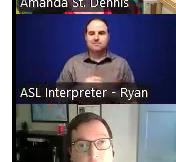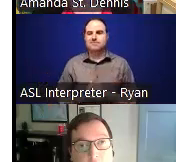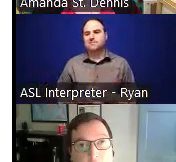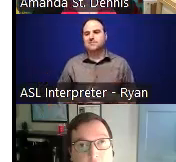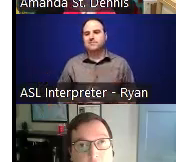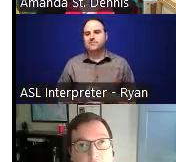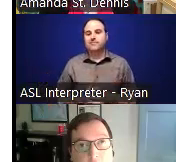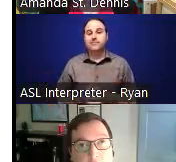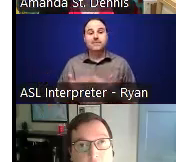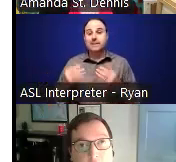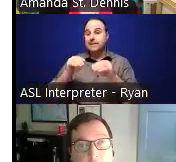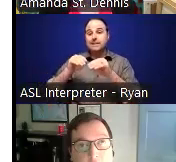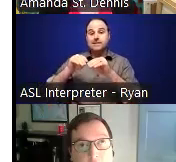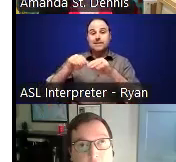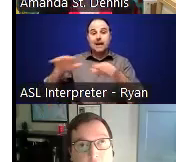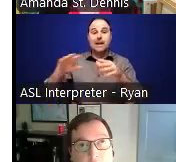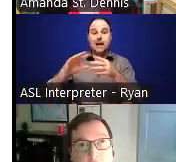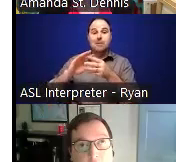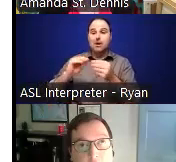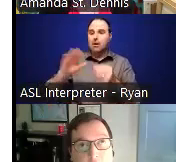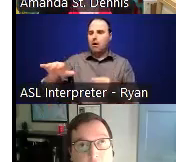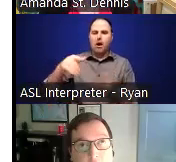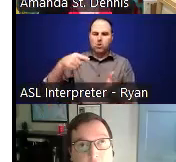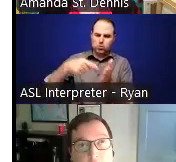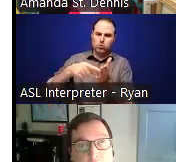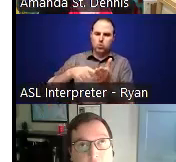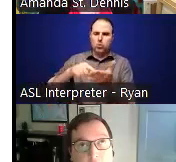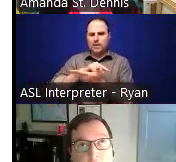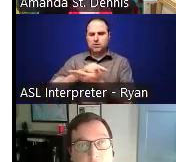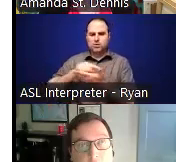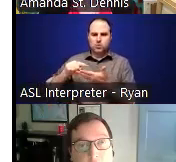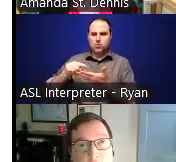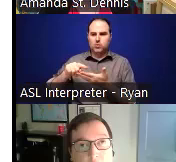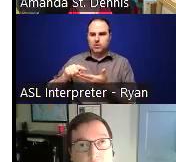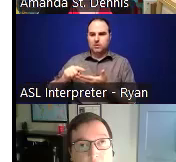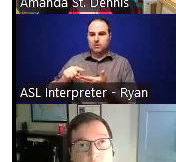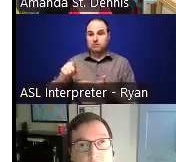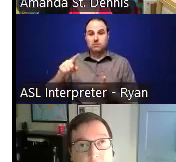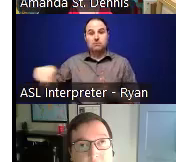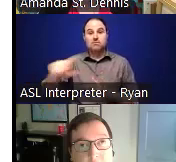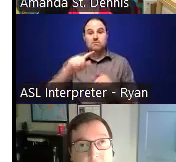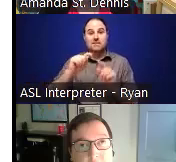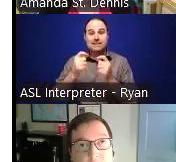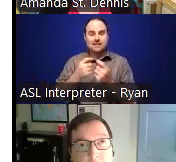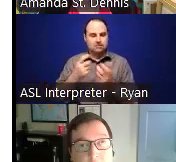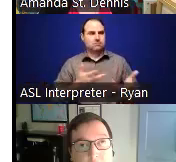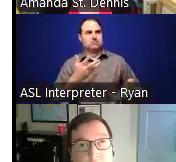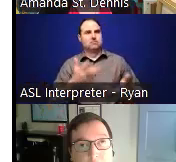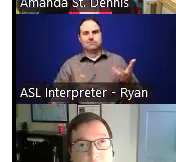say it's due this week, that's not possible for everyone on the team to complete those activities.